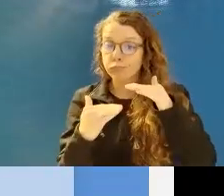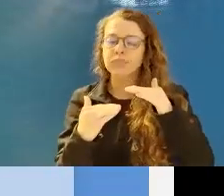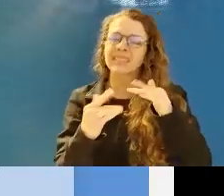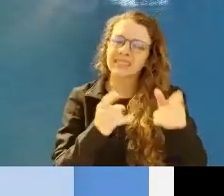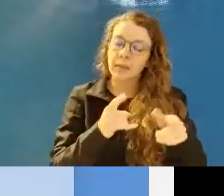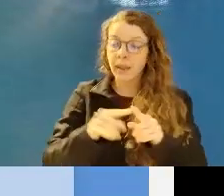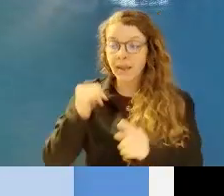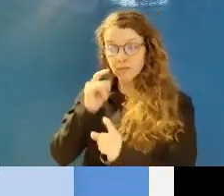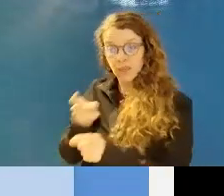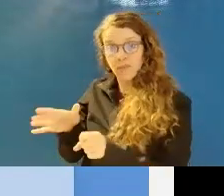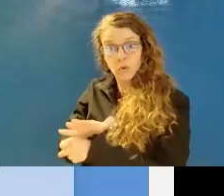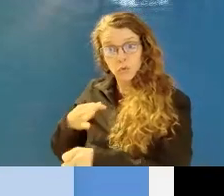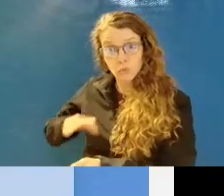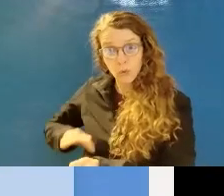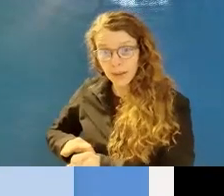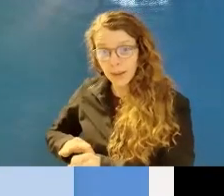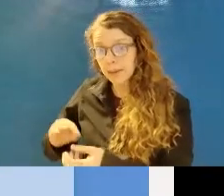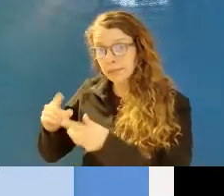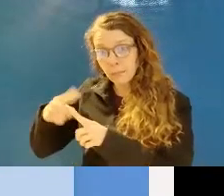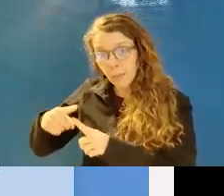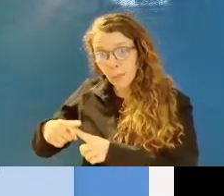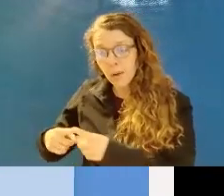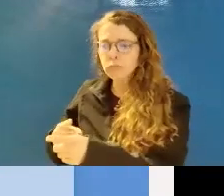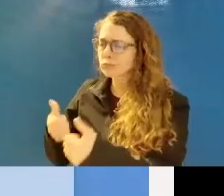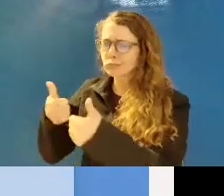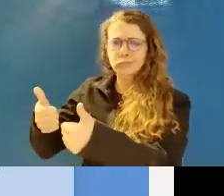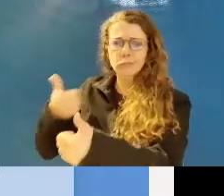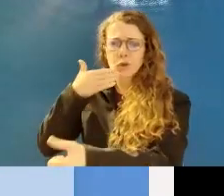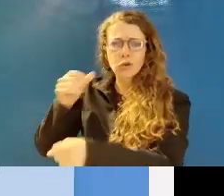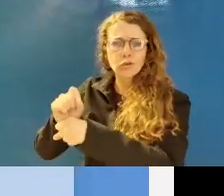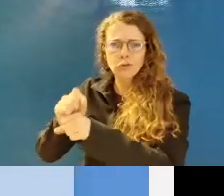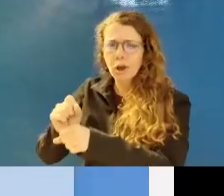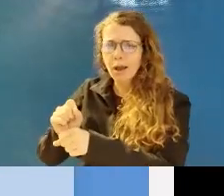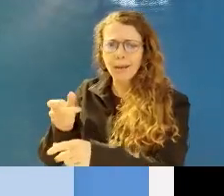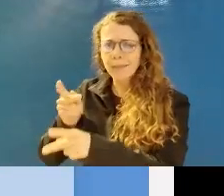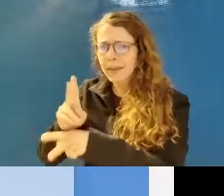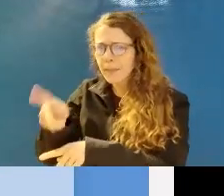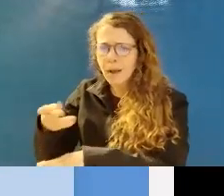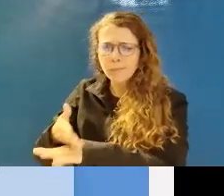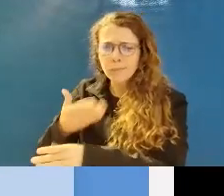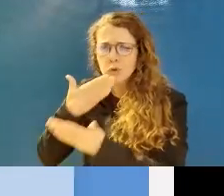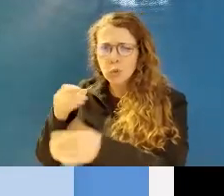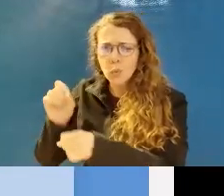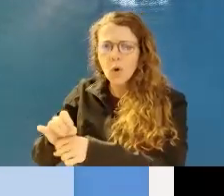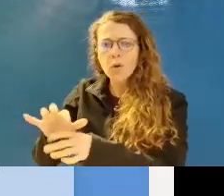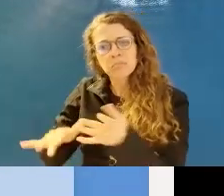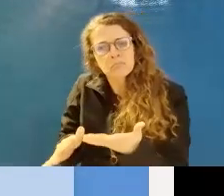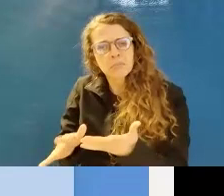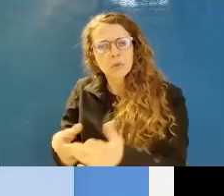the full points, you know, just, you know, great job. Keep it up. That's a real strong message.